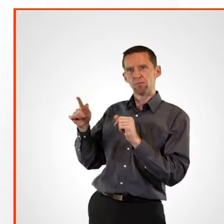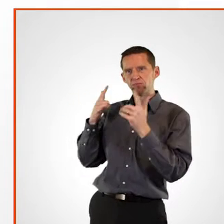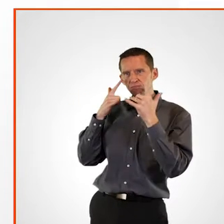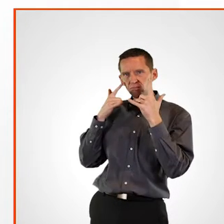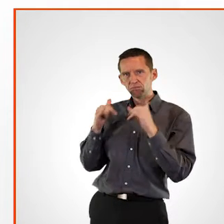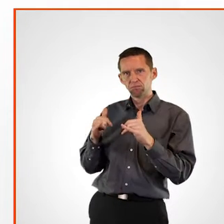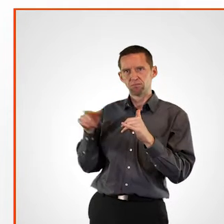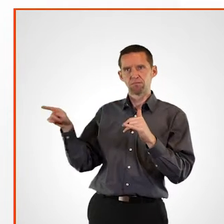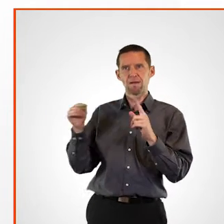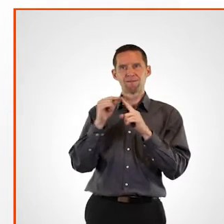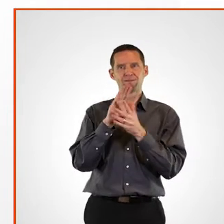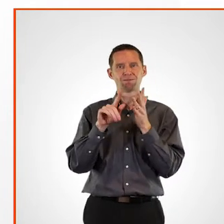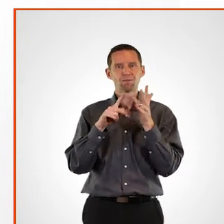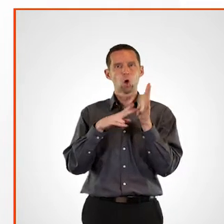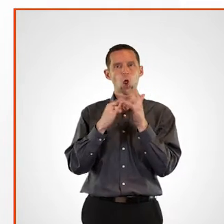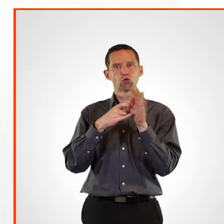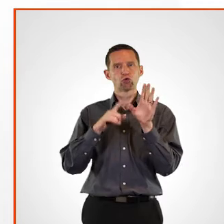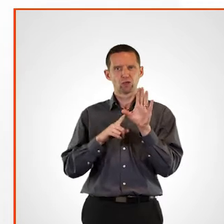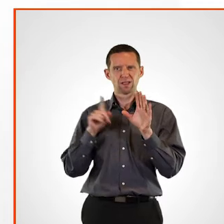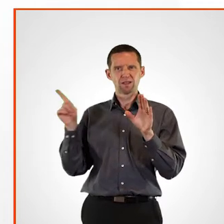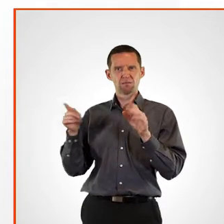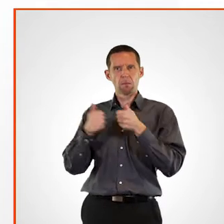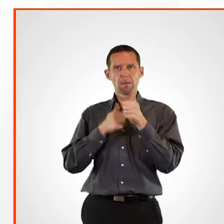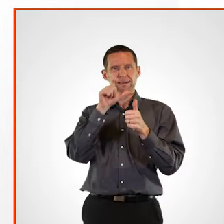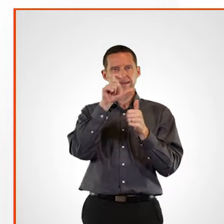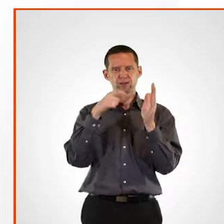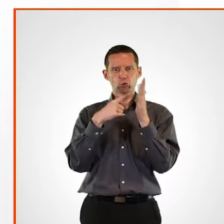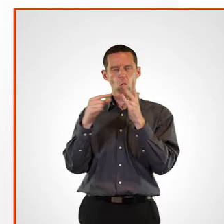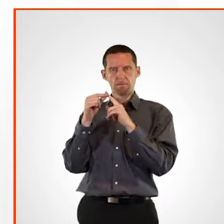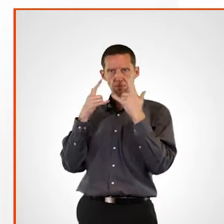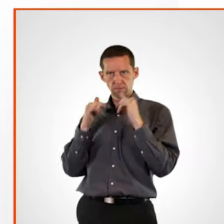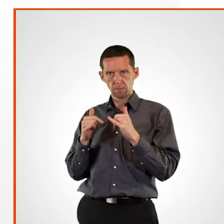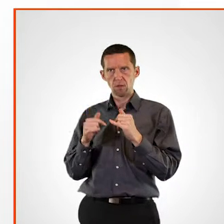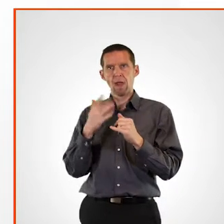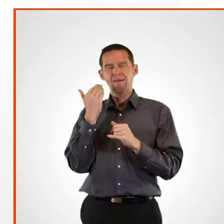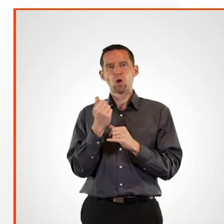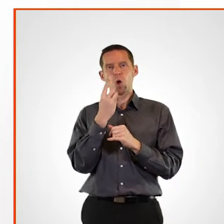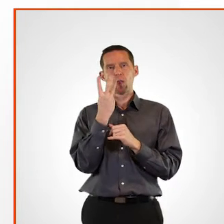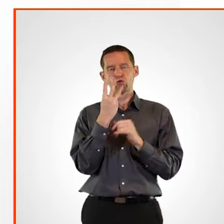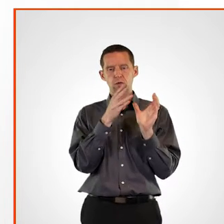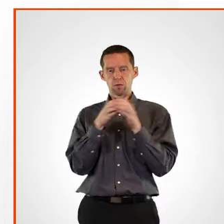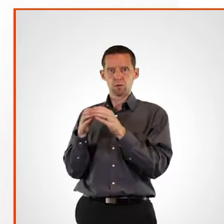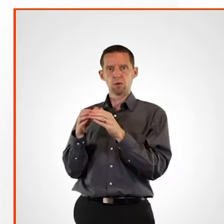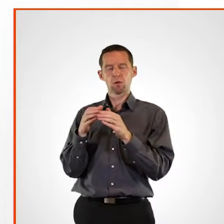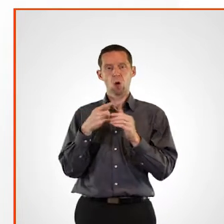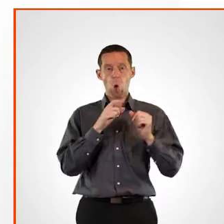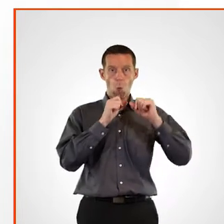which is a test of phonology that's become very popular. And the three categories that we looked at were phonological awareness,